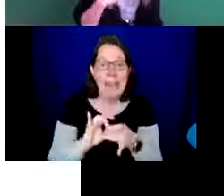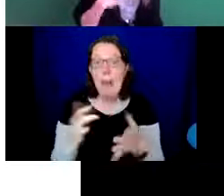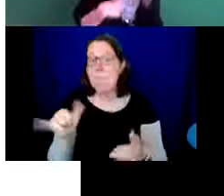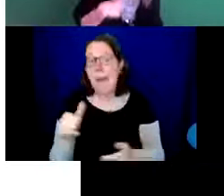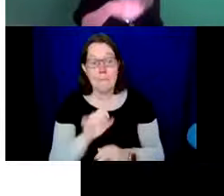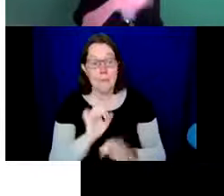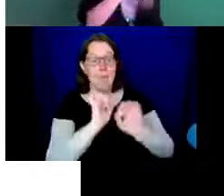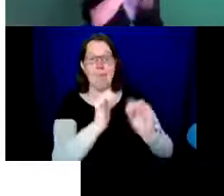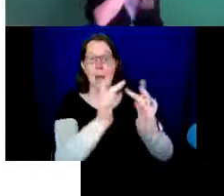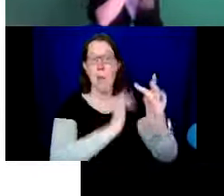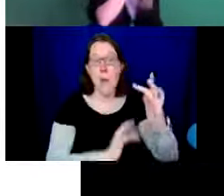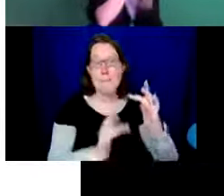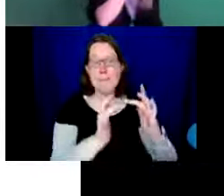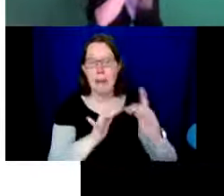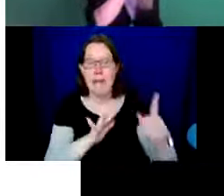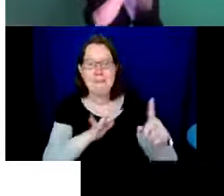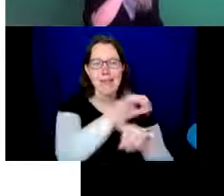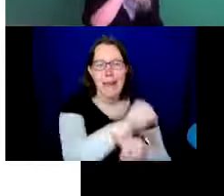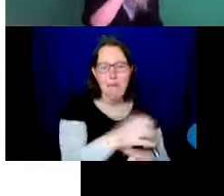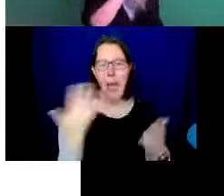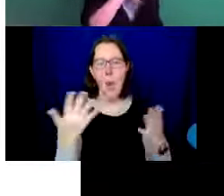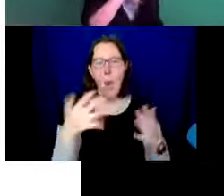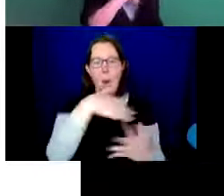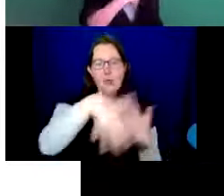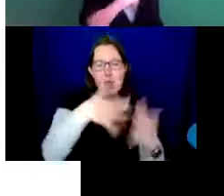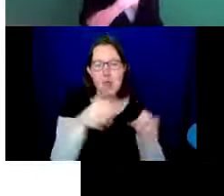or on their social media so it's quite a broad thing that